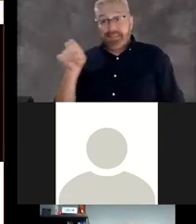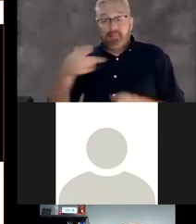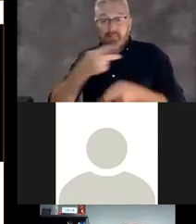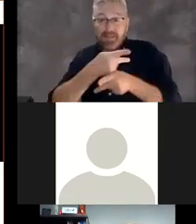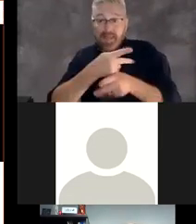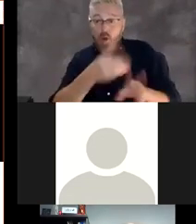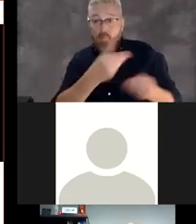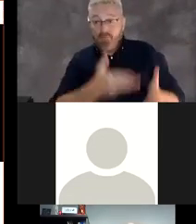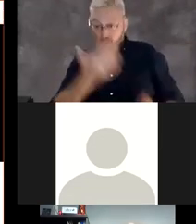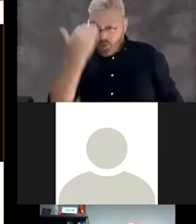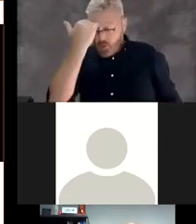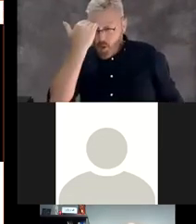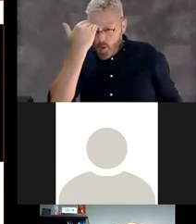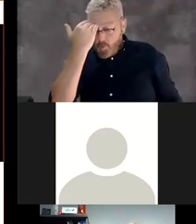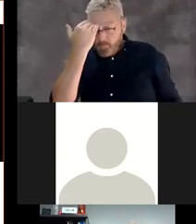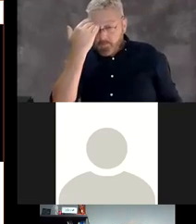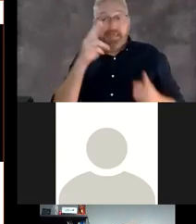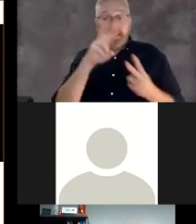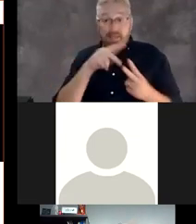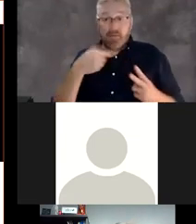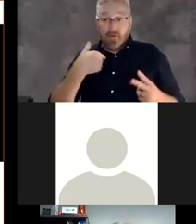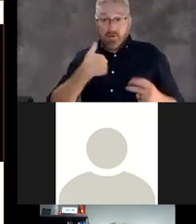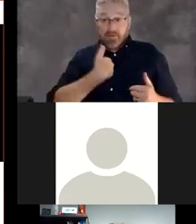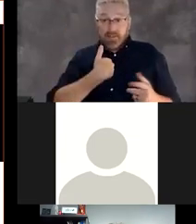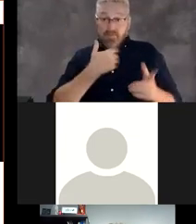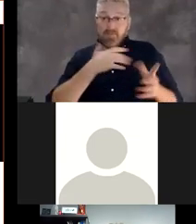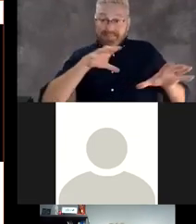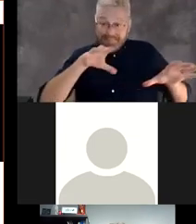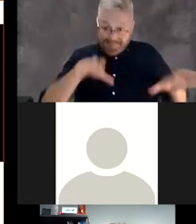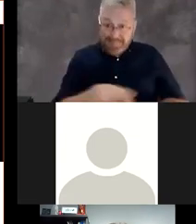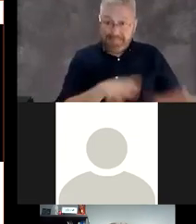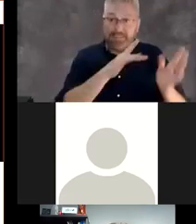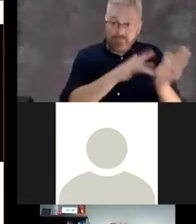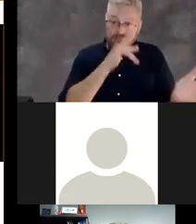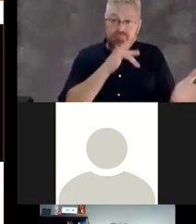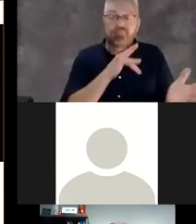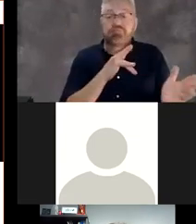SO IF A CARETAKER DID OF THE ACT OR ALLOWED THE ACT TO HAPPEN, IT